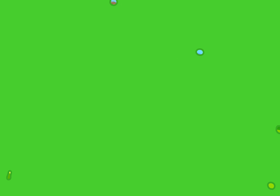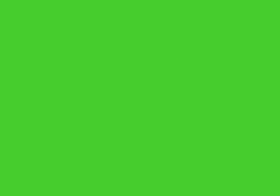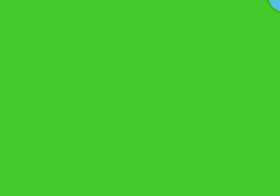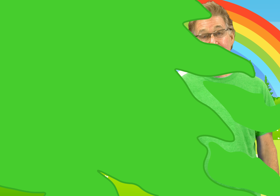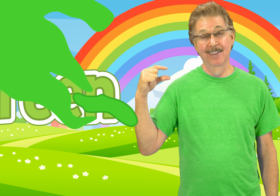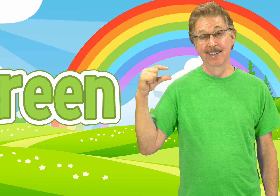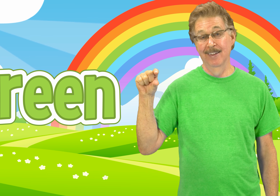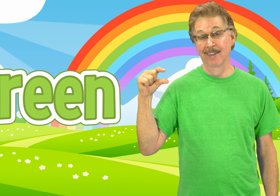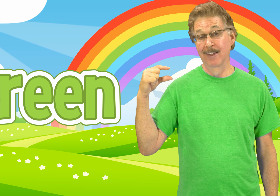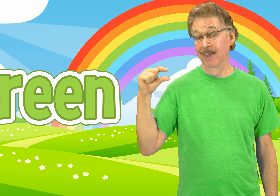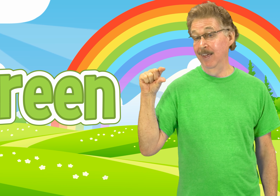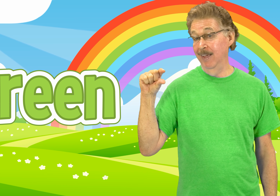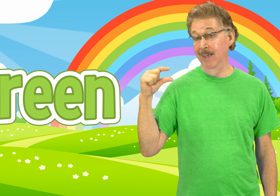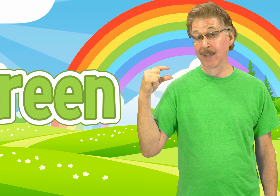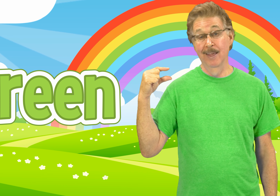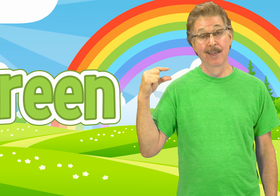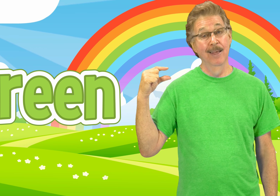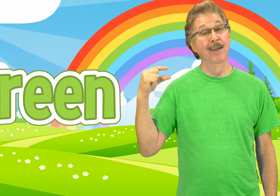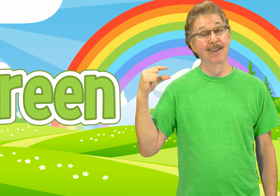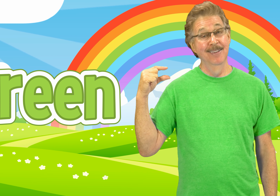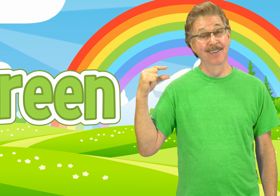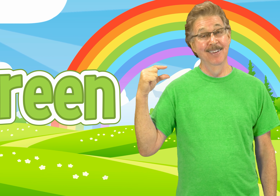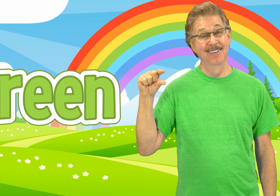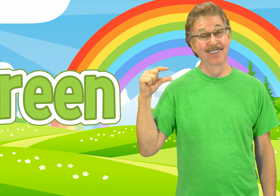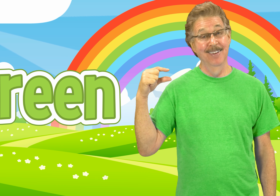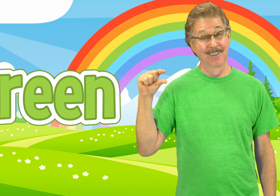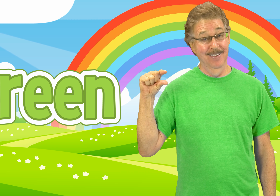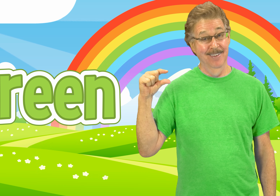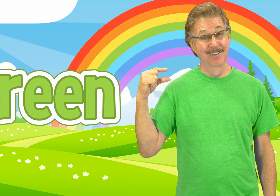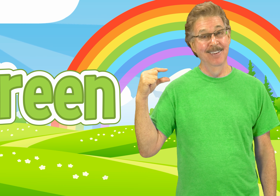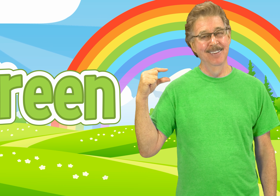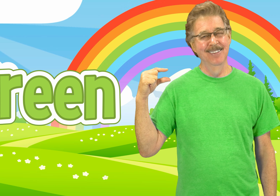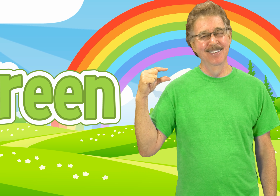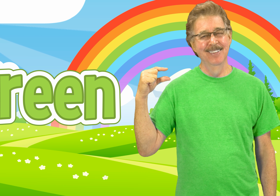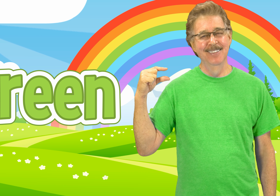Green